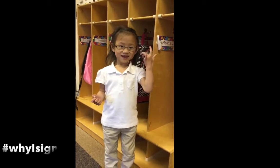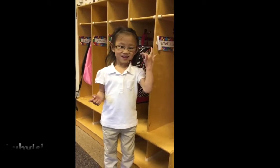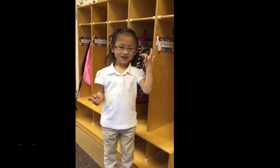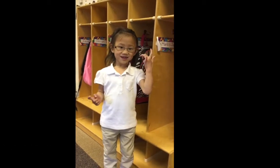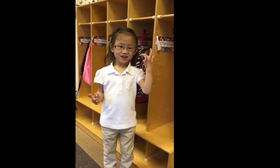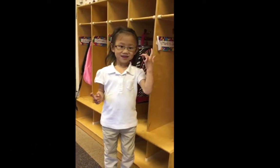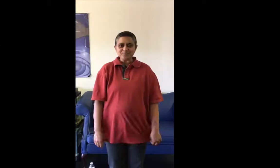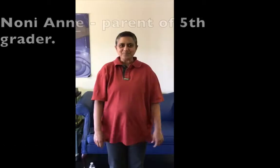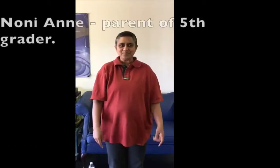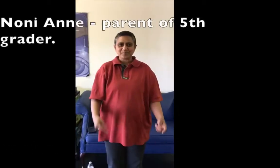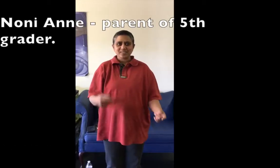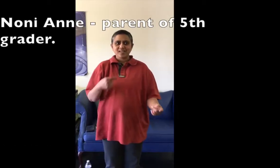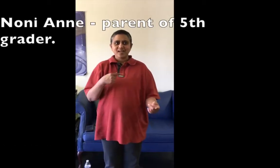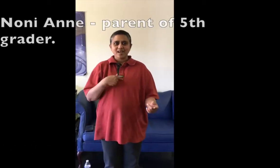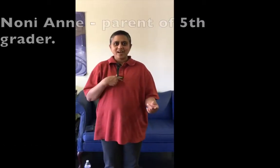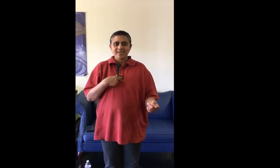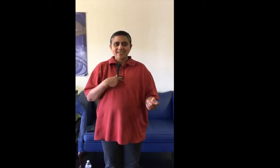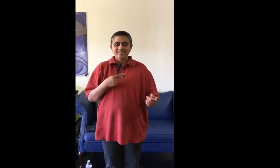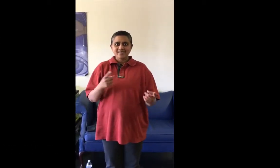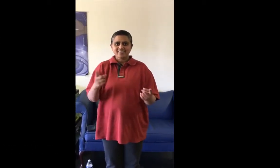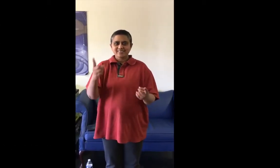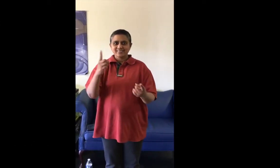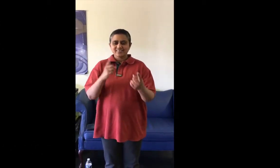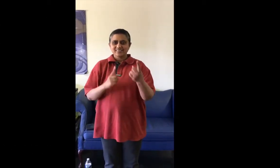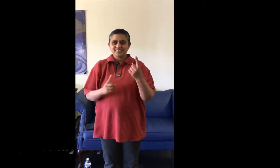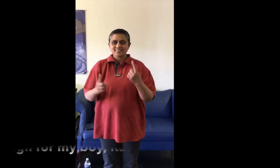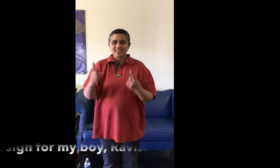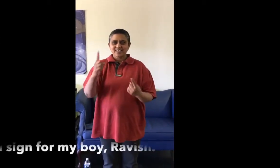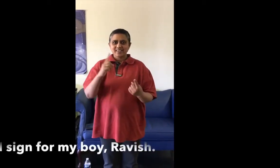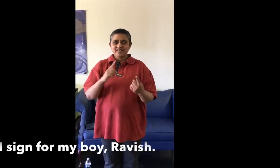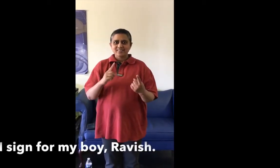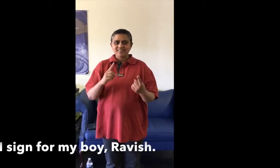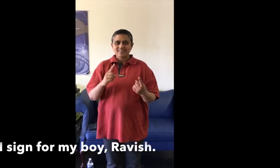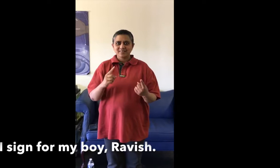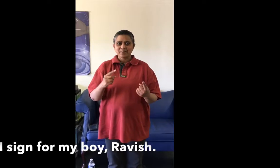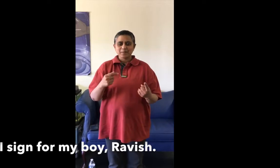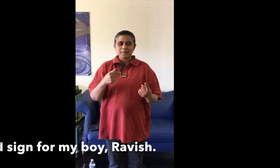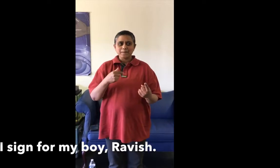My family learned a little bit of sign. But after my brother was born and he was deaf too,